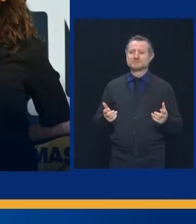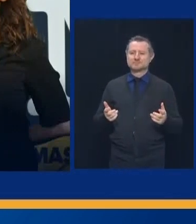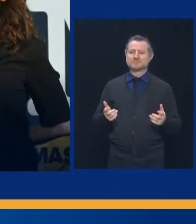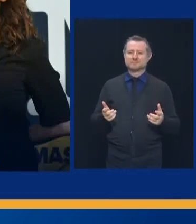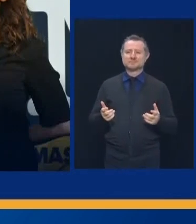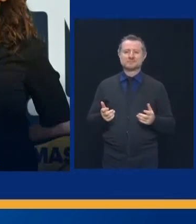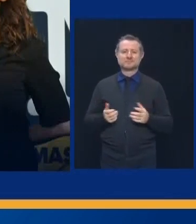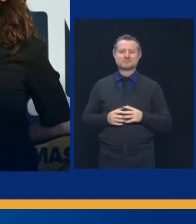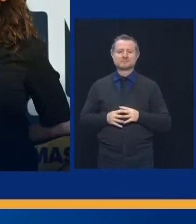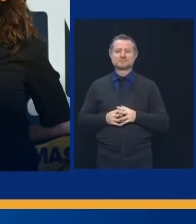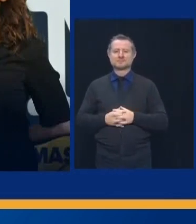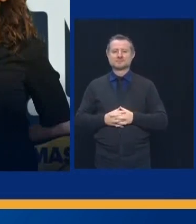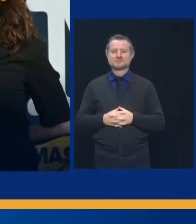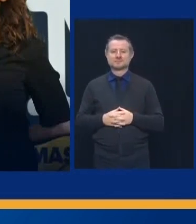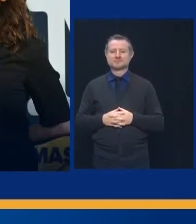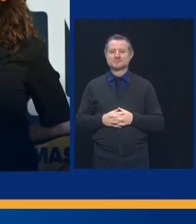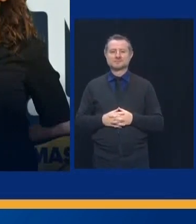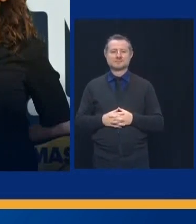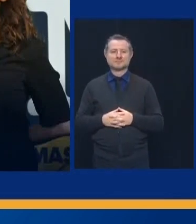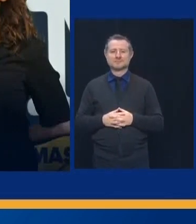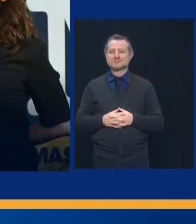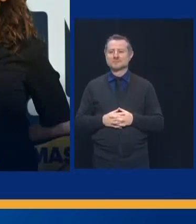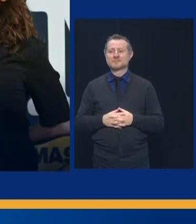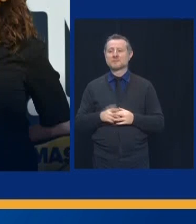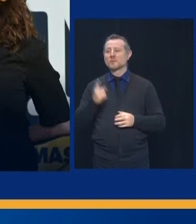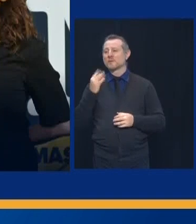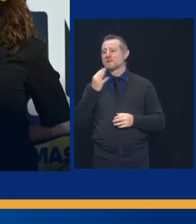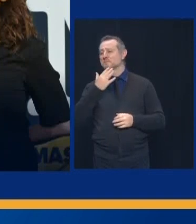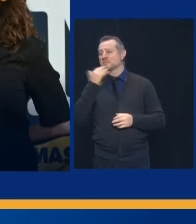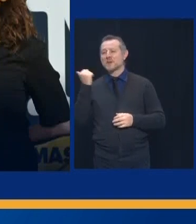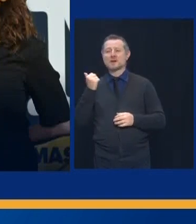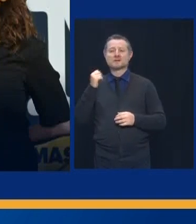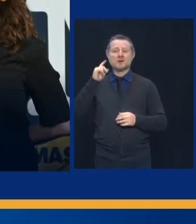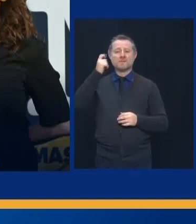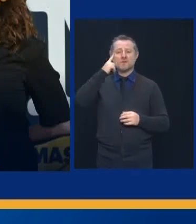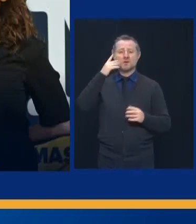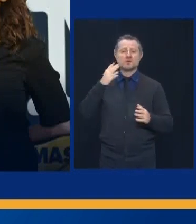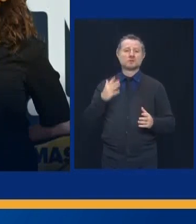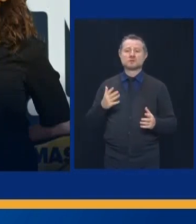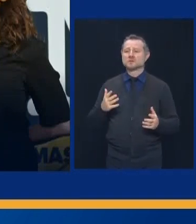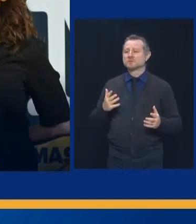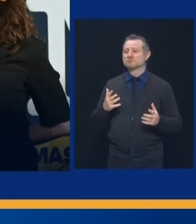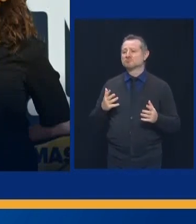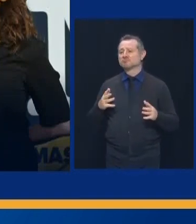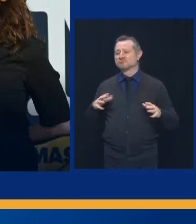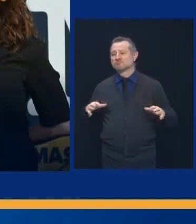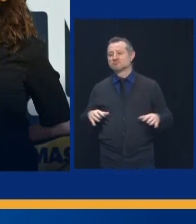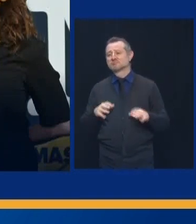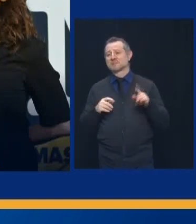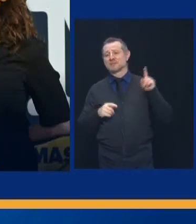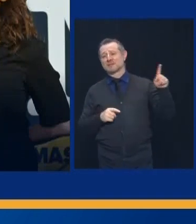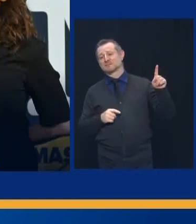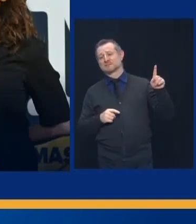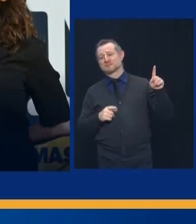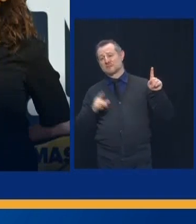THIS IS GOING TO BE REALLY ONE OF THE GREAT, THE GREAT